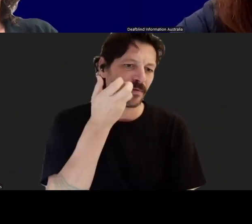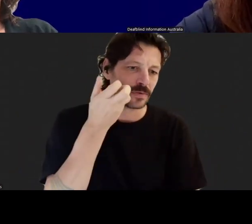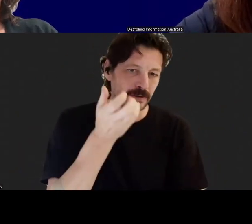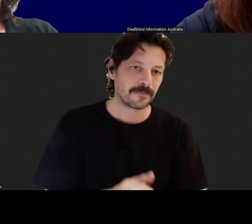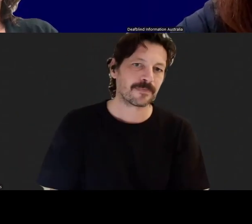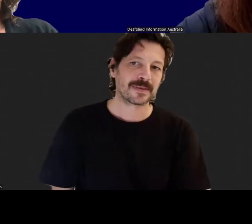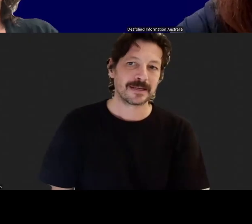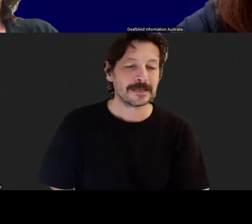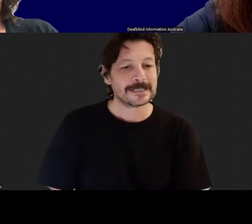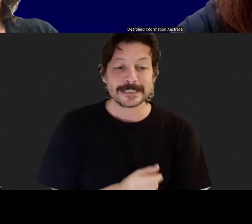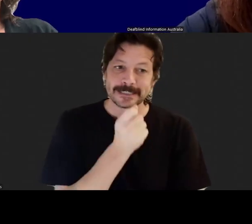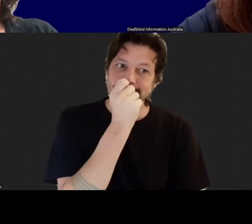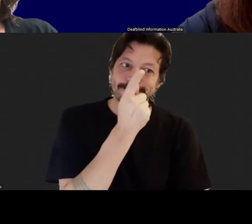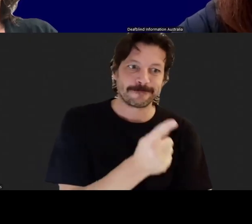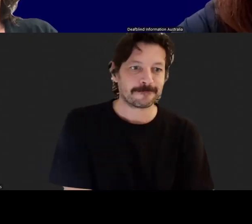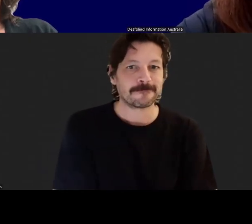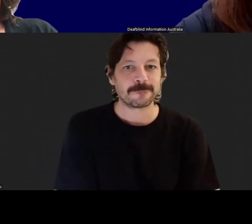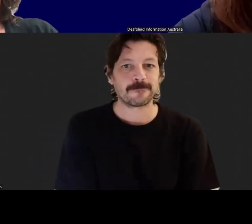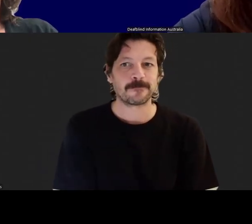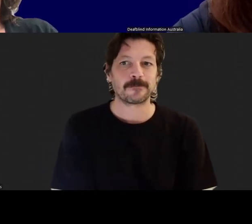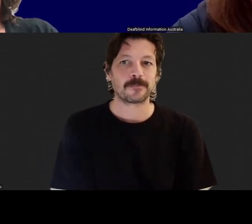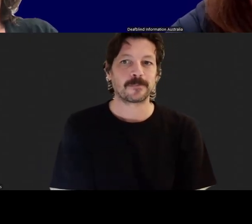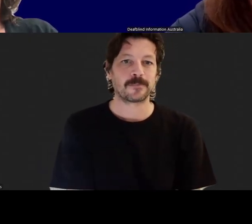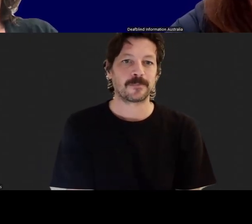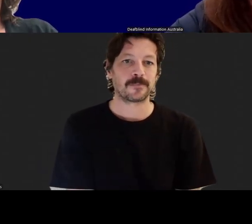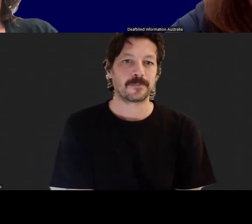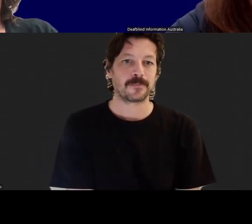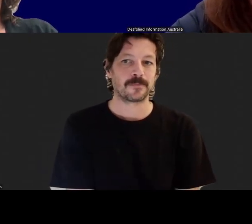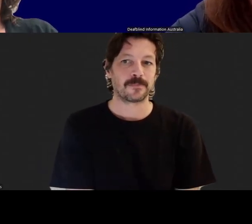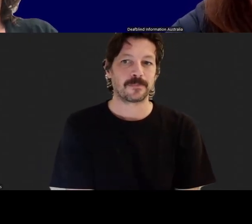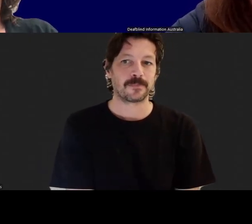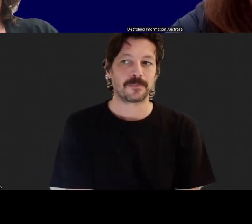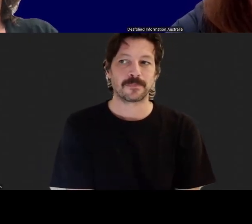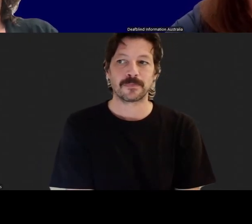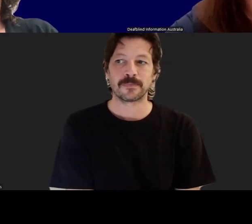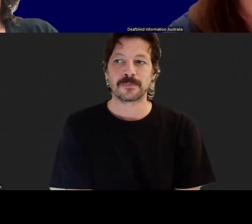one and a very difficult one.